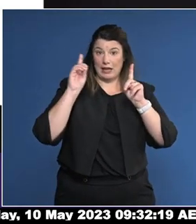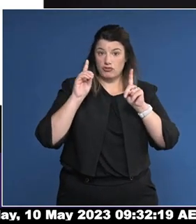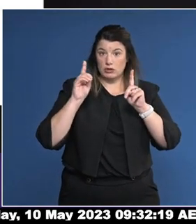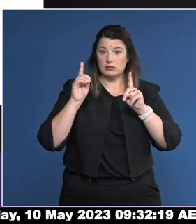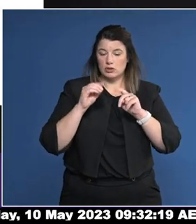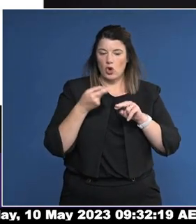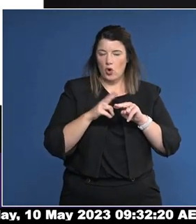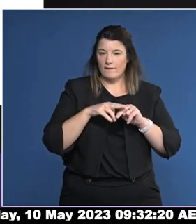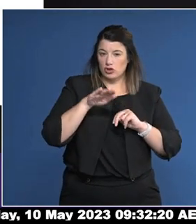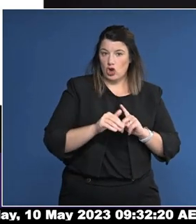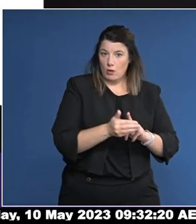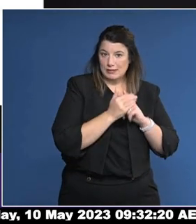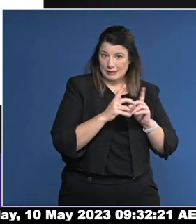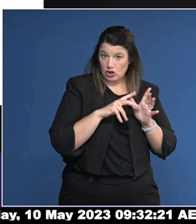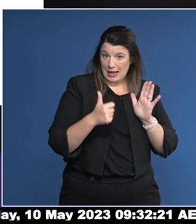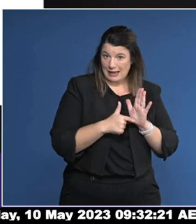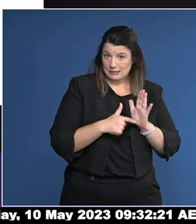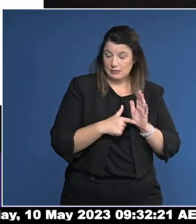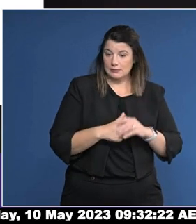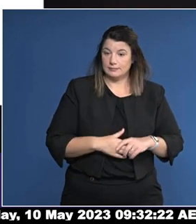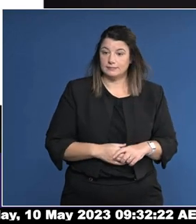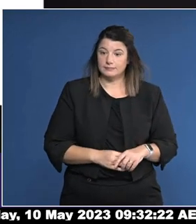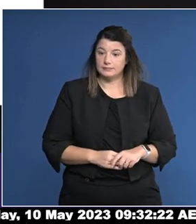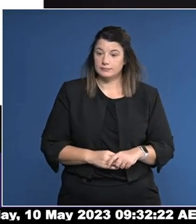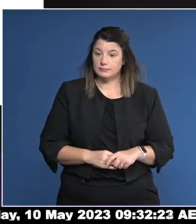Mm-hmm. MS EASTMAN: When you have a look at that definition of harm,